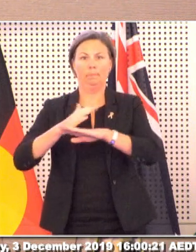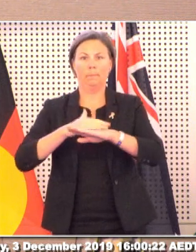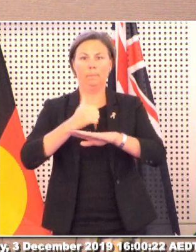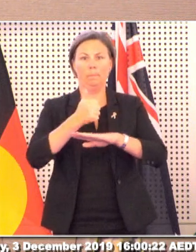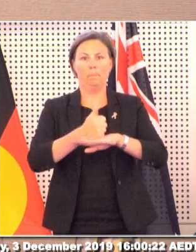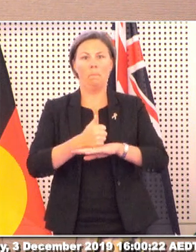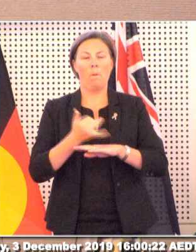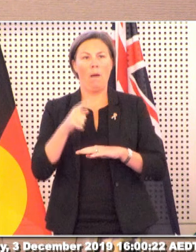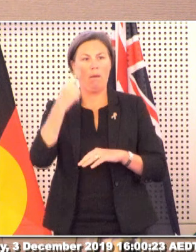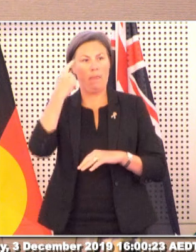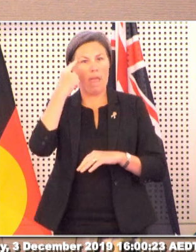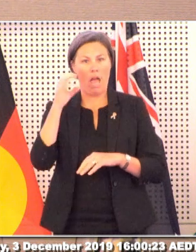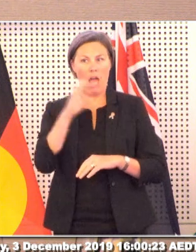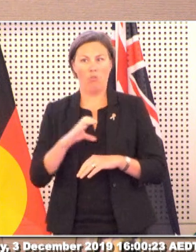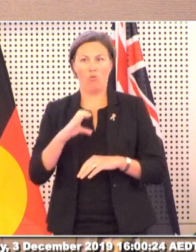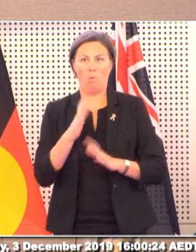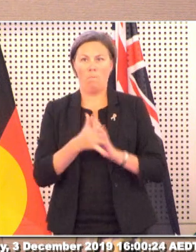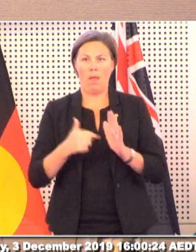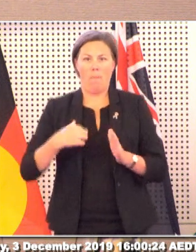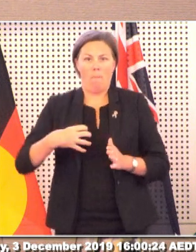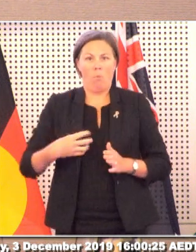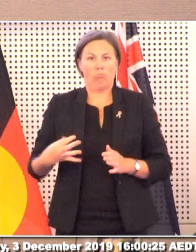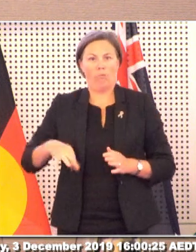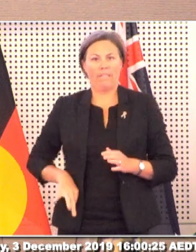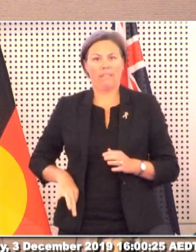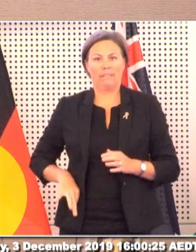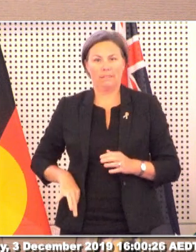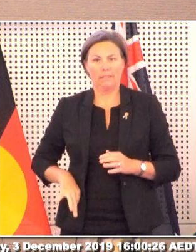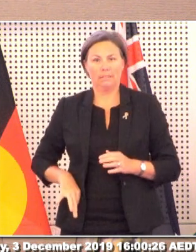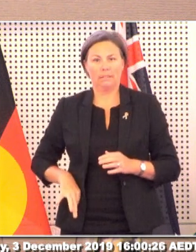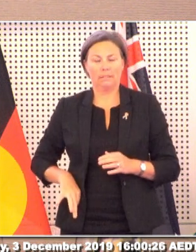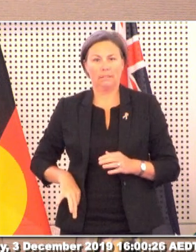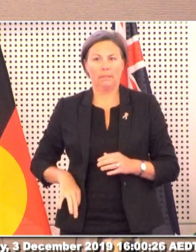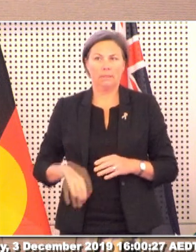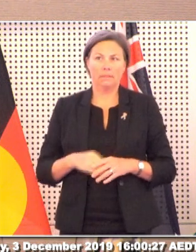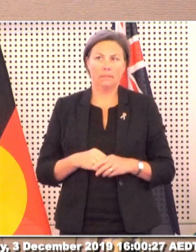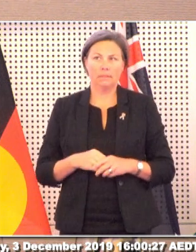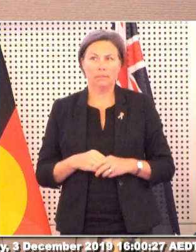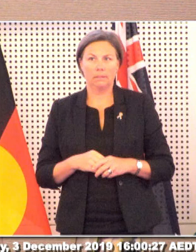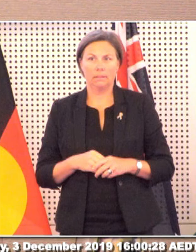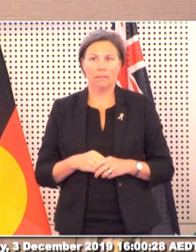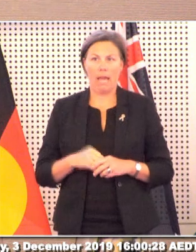And I think that if there can be cost savings through casualisation of the staff,